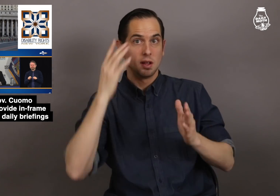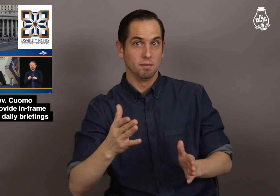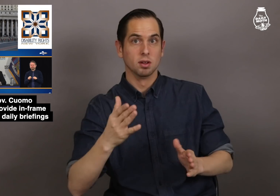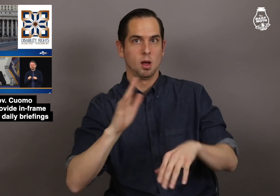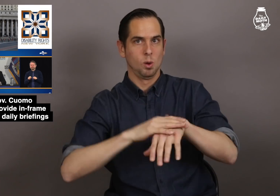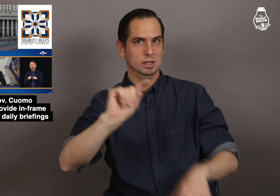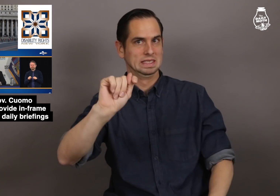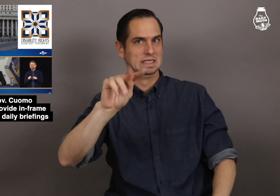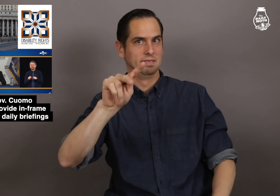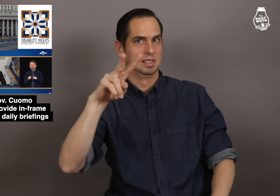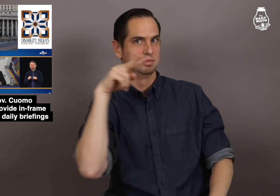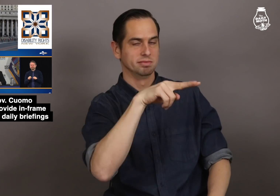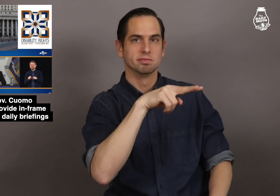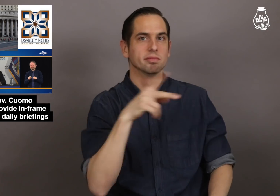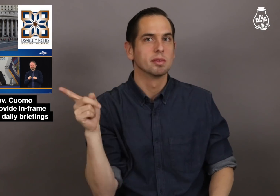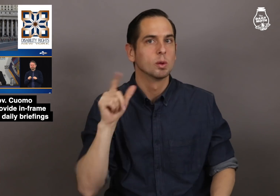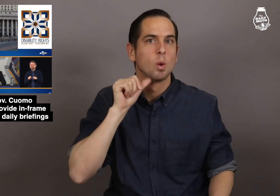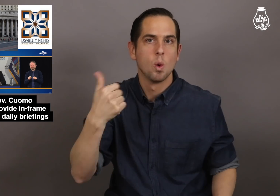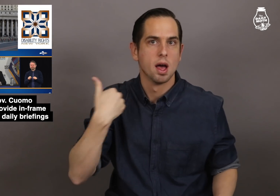to view the governor's briefings on television as